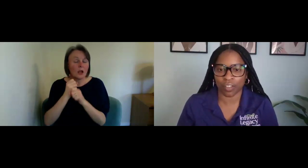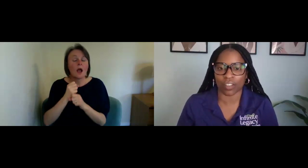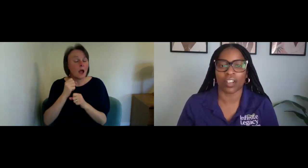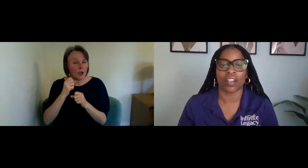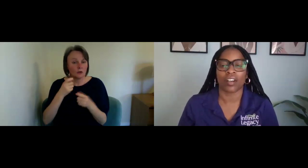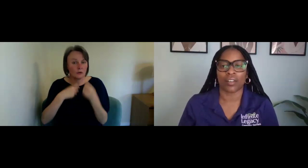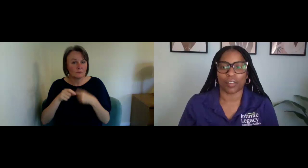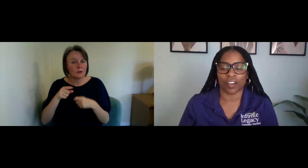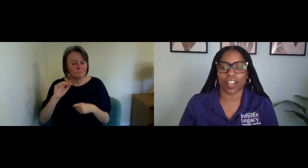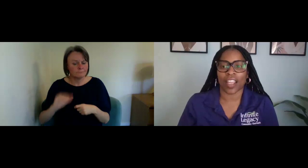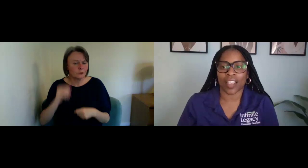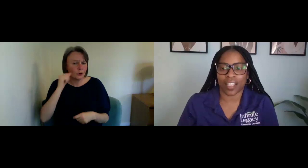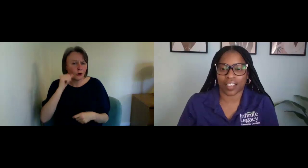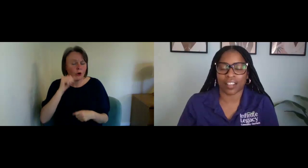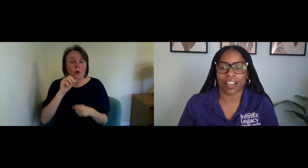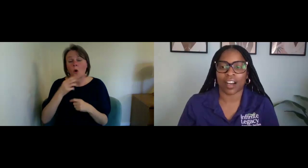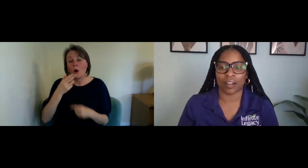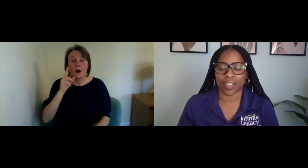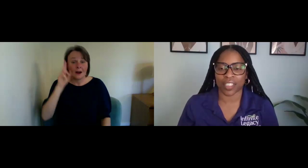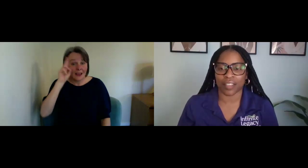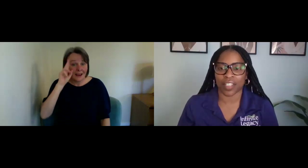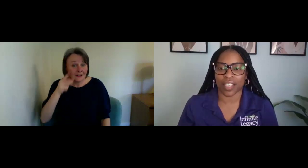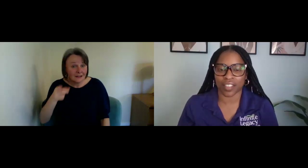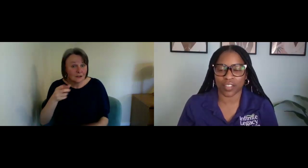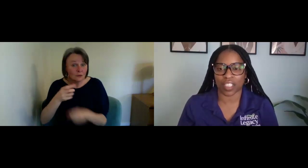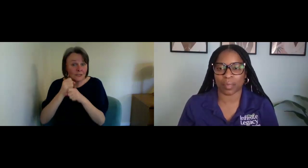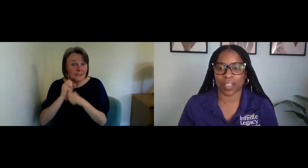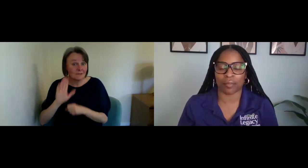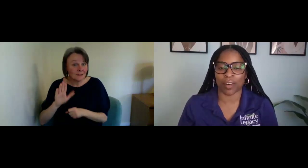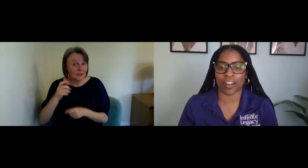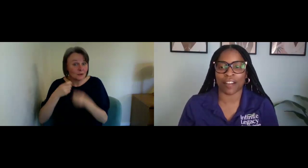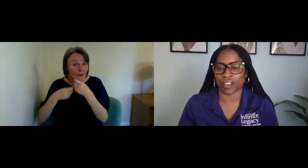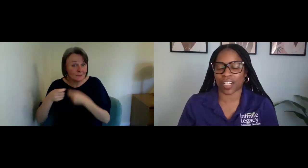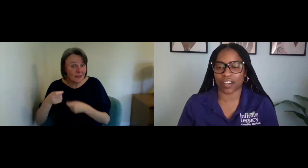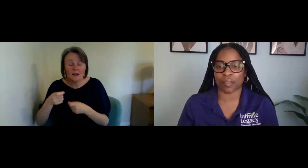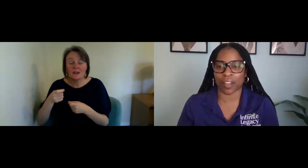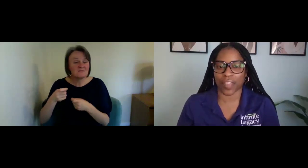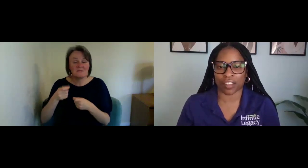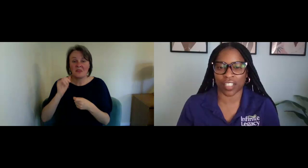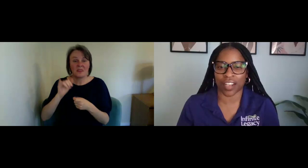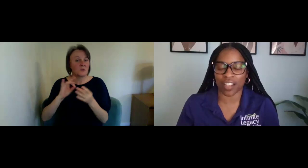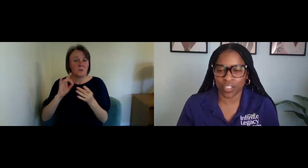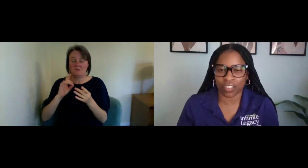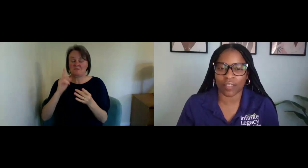girl, or Hayden receiving his transplant. We're never going to hear about that on the national